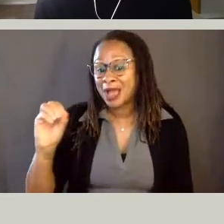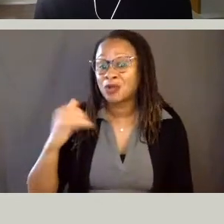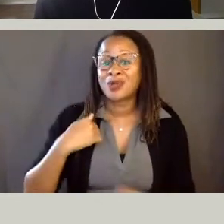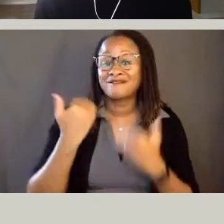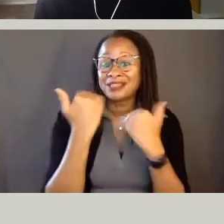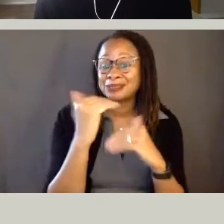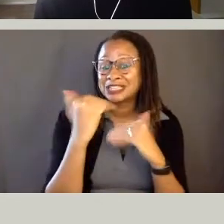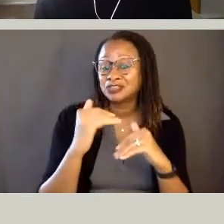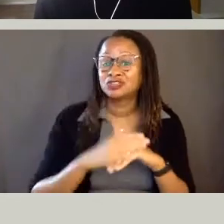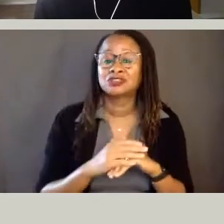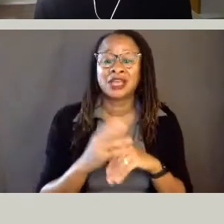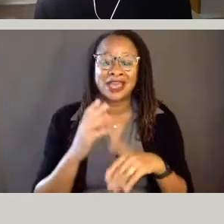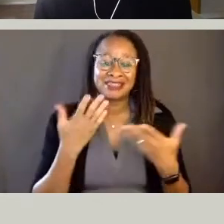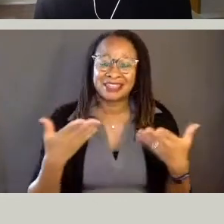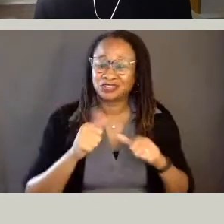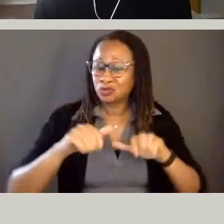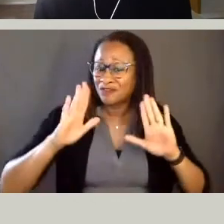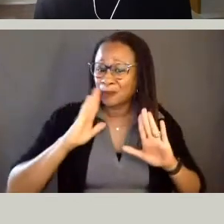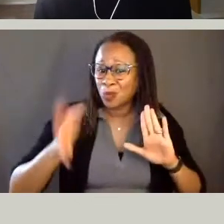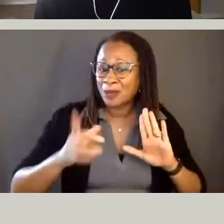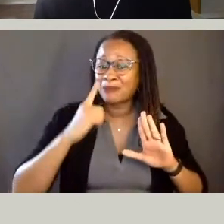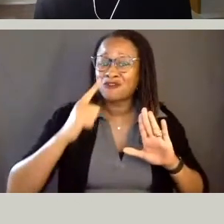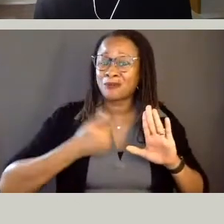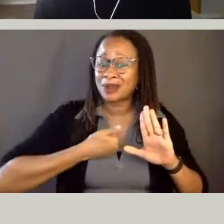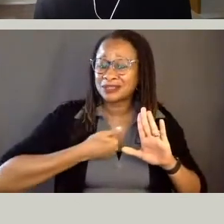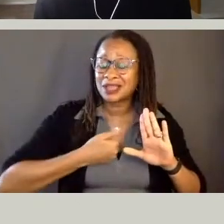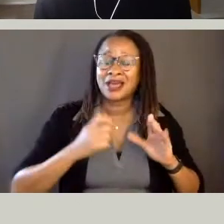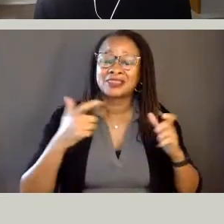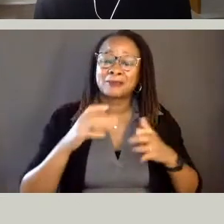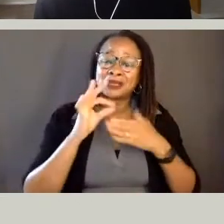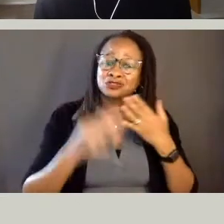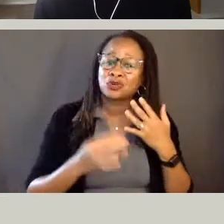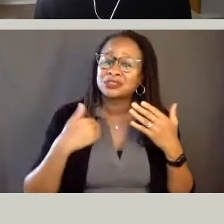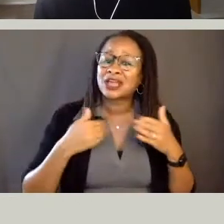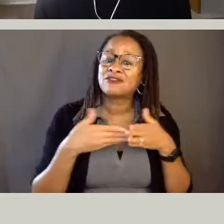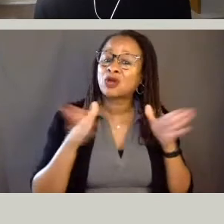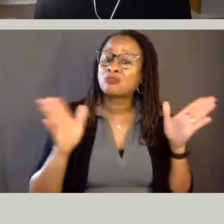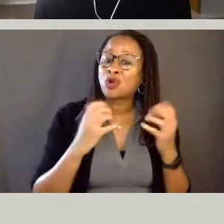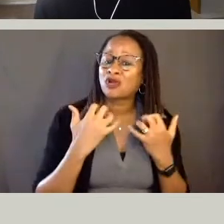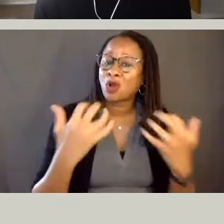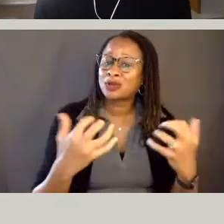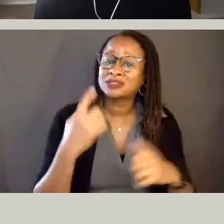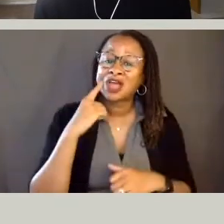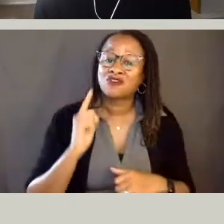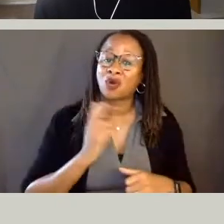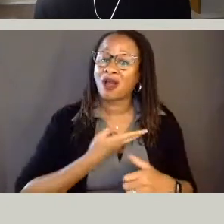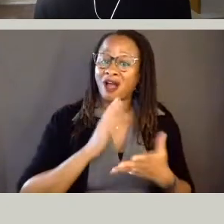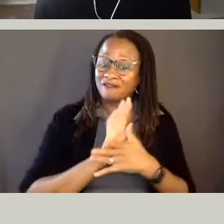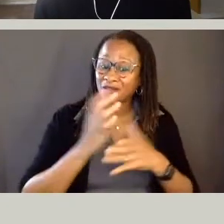and there's things you're giving up. But for me I think the big choice is having a broad audience. And like for our film right now "Out of the Muck" is like,